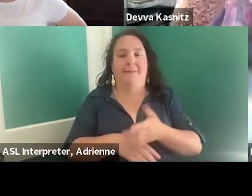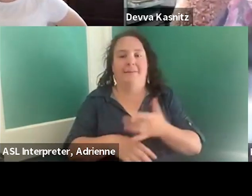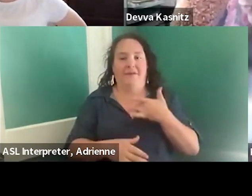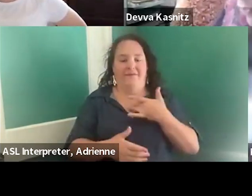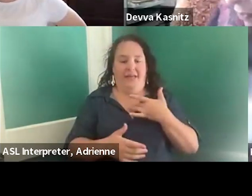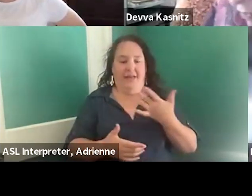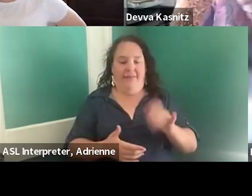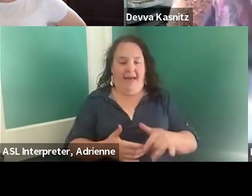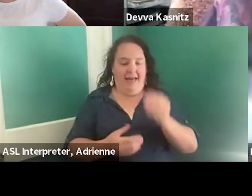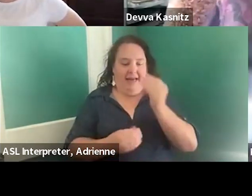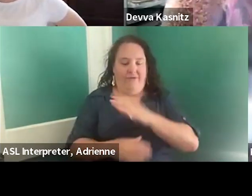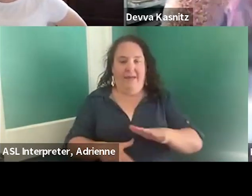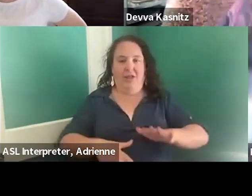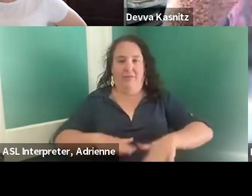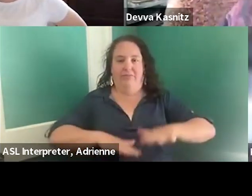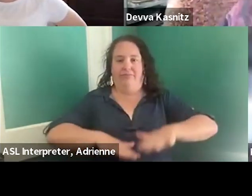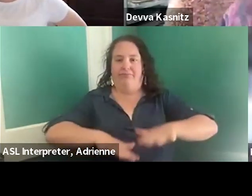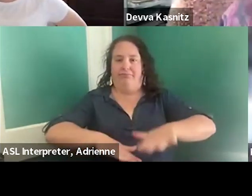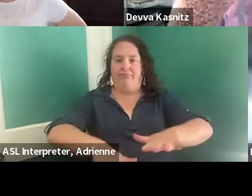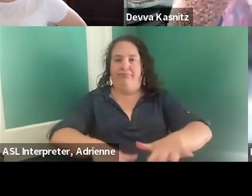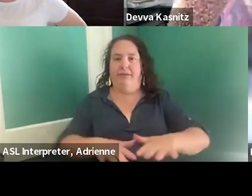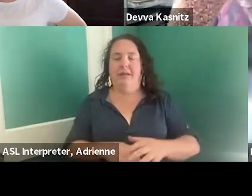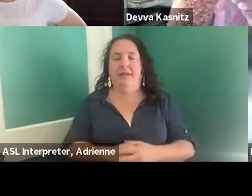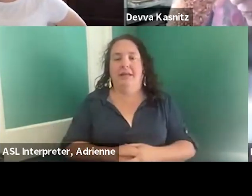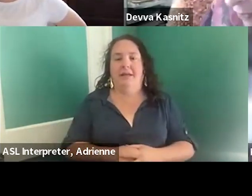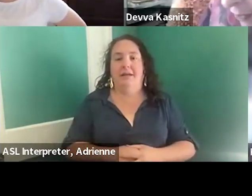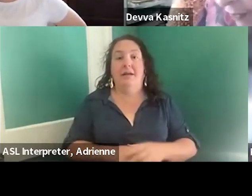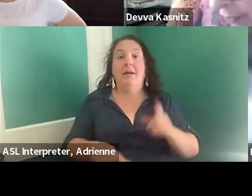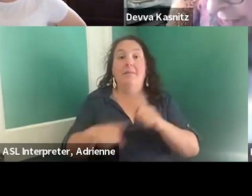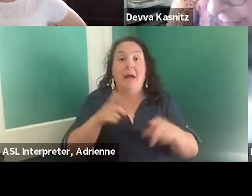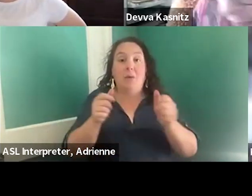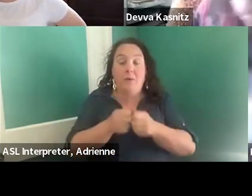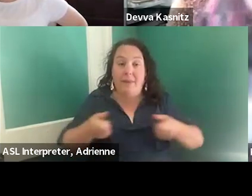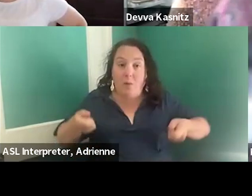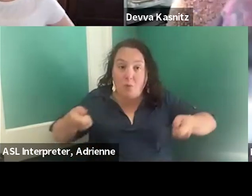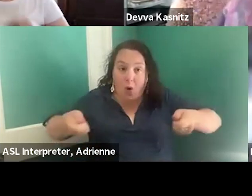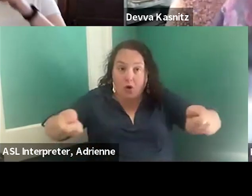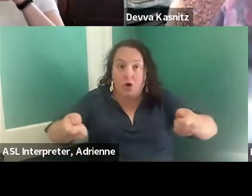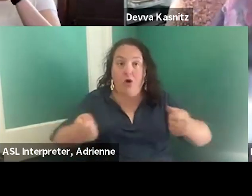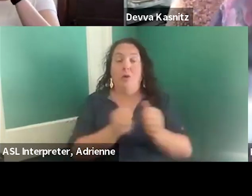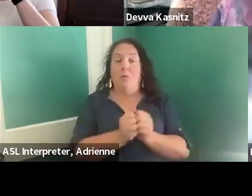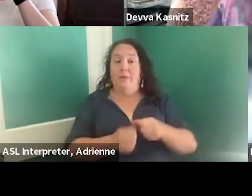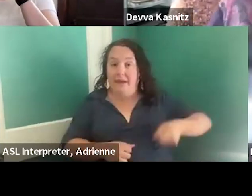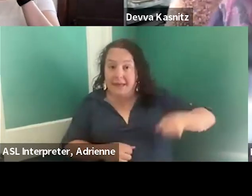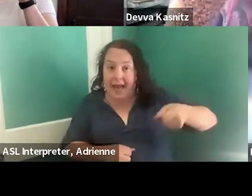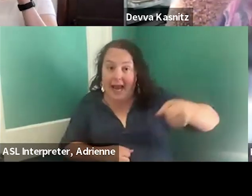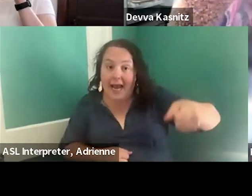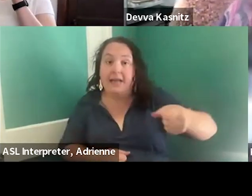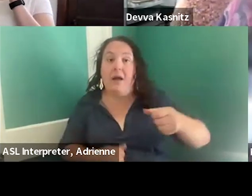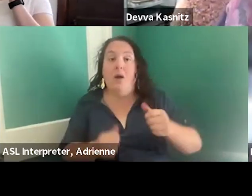I don't know if you've ever used that with a walker or a cane or a prosthetic leg where you can't feel